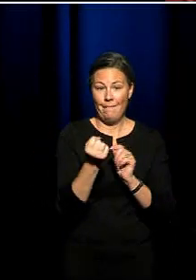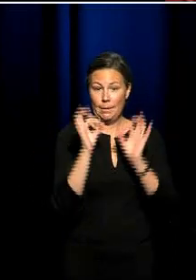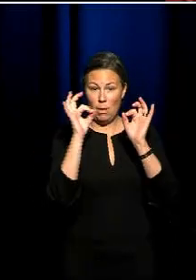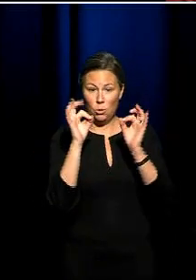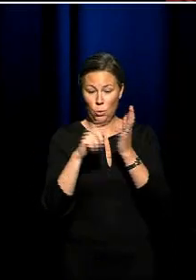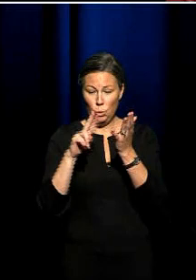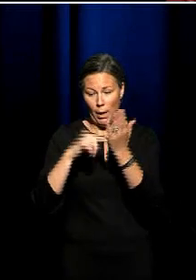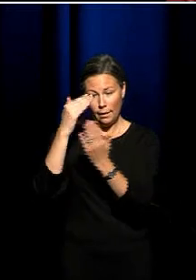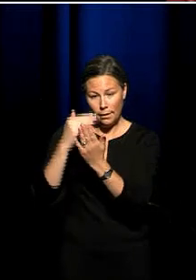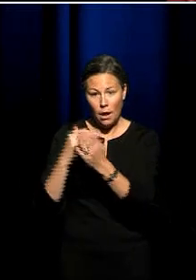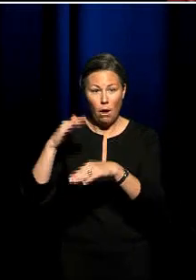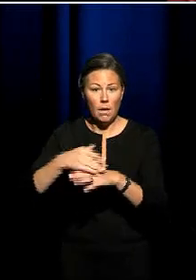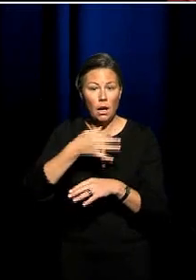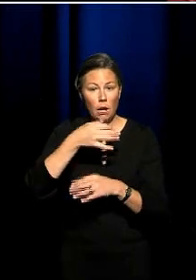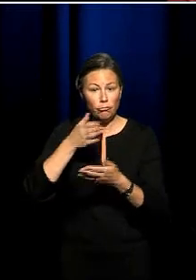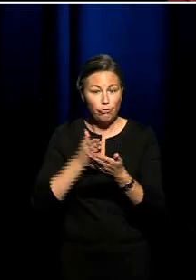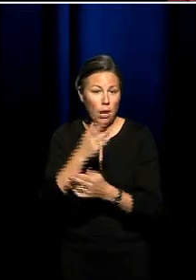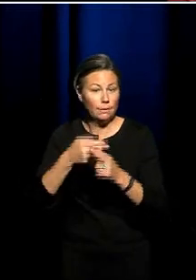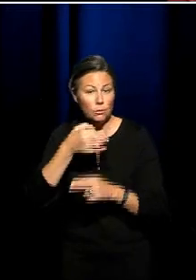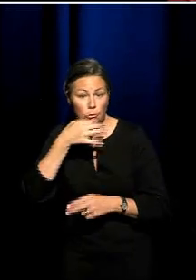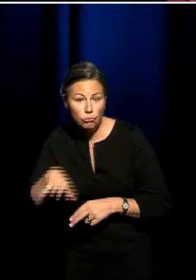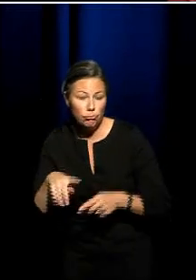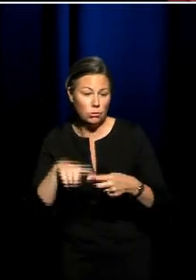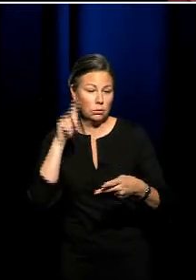receive special care and support so that they can live a full and independent